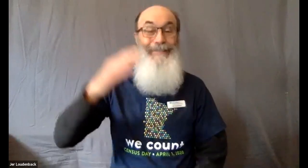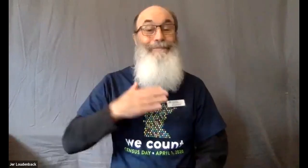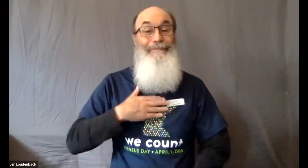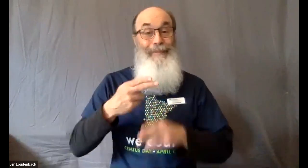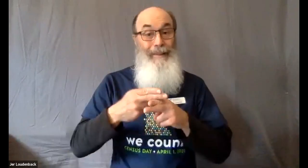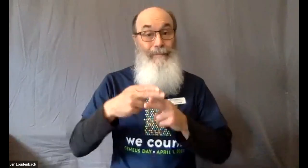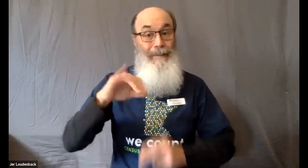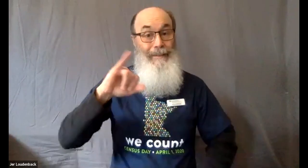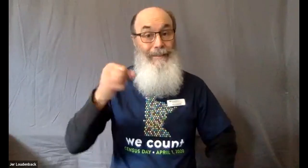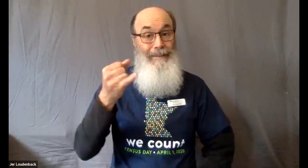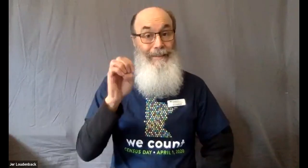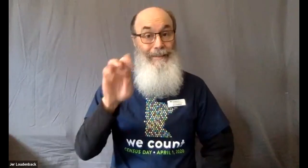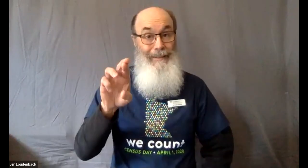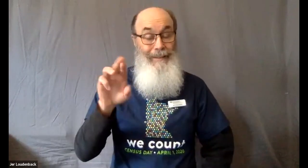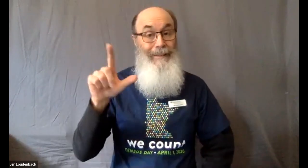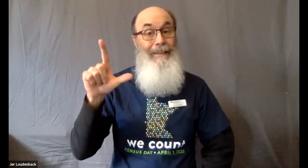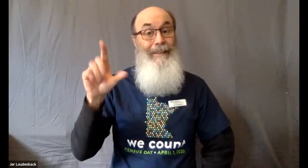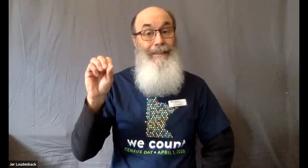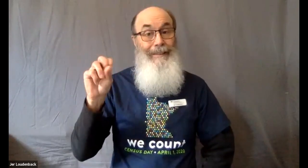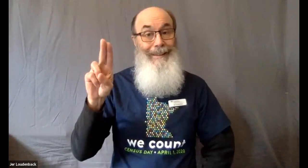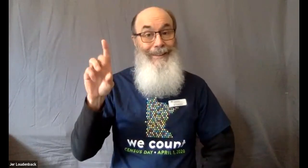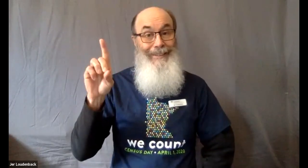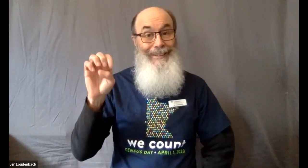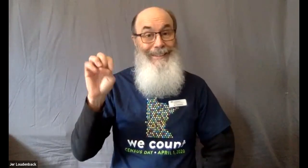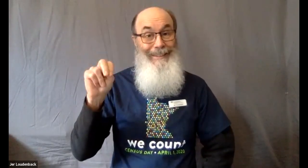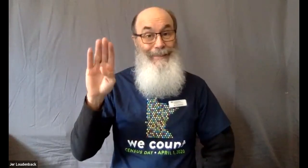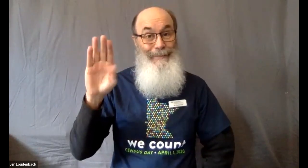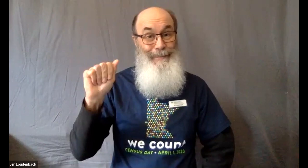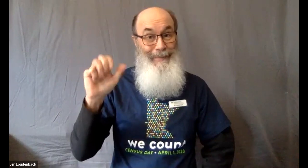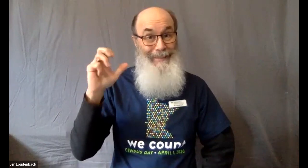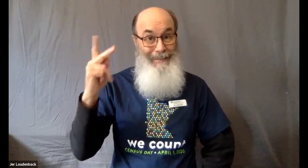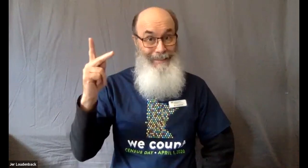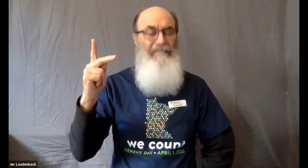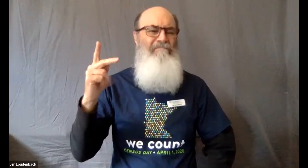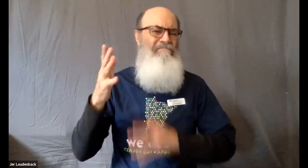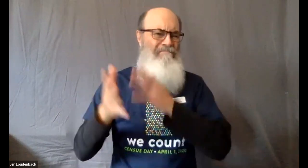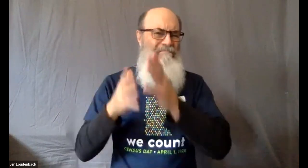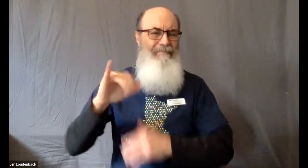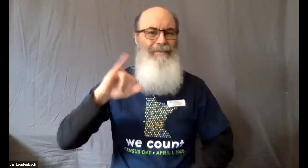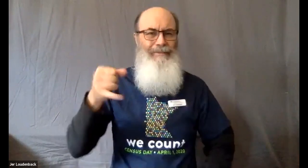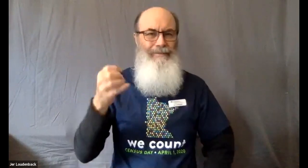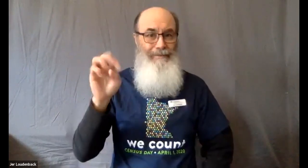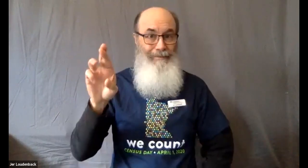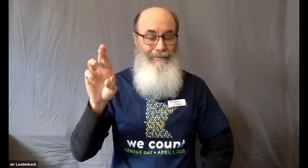Equity Organization. Hello, my